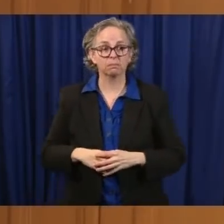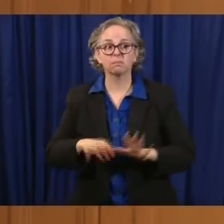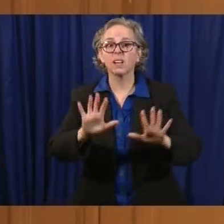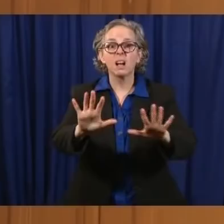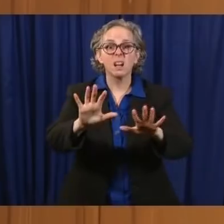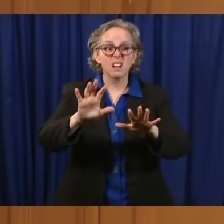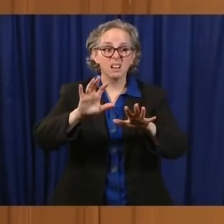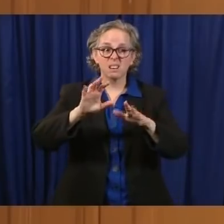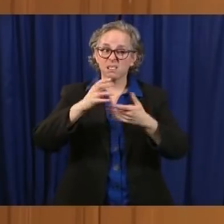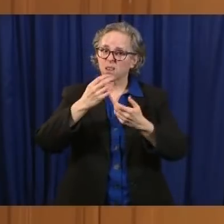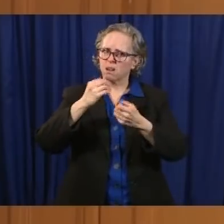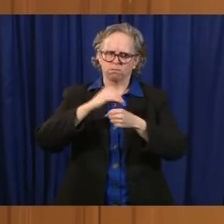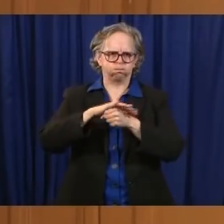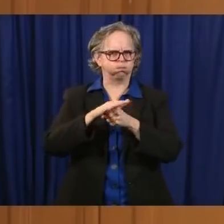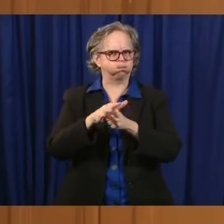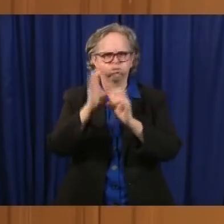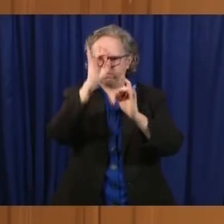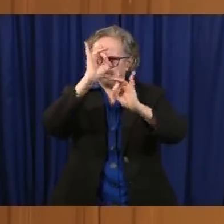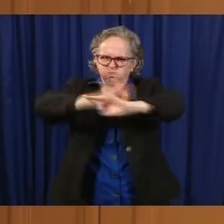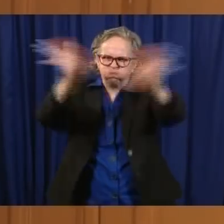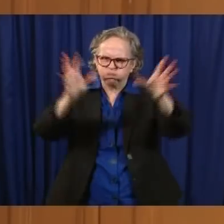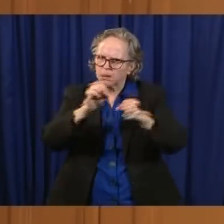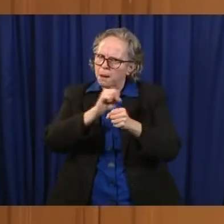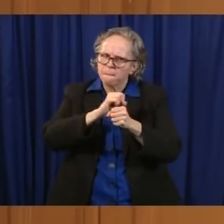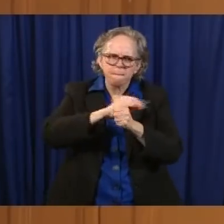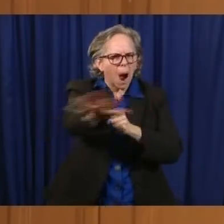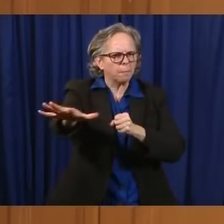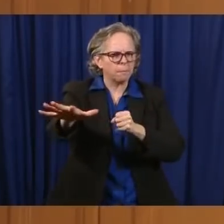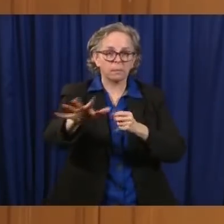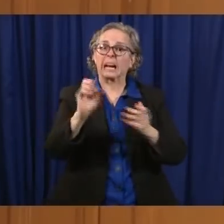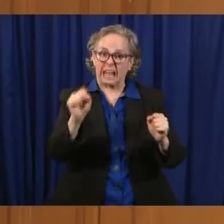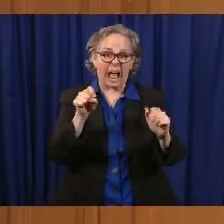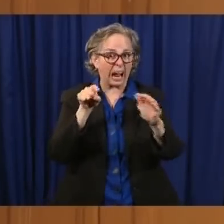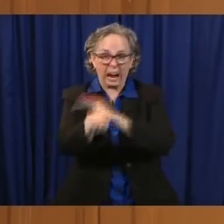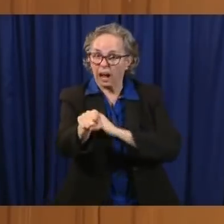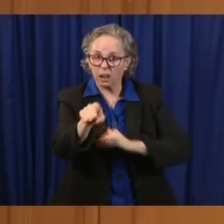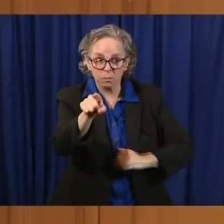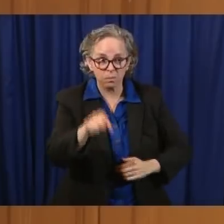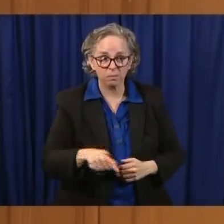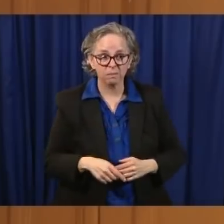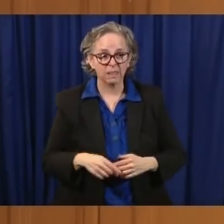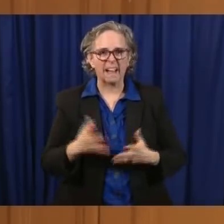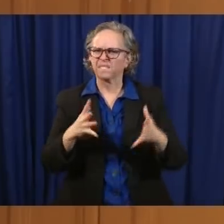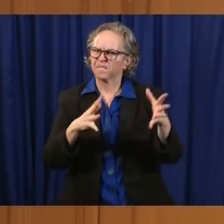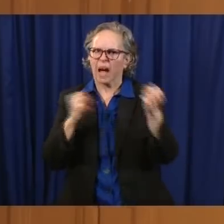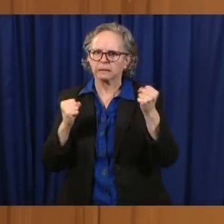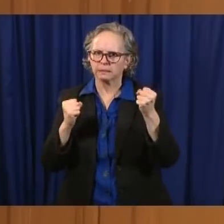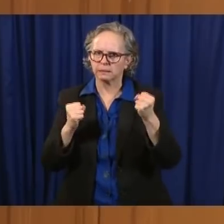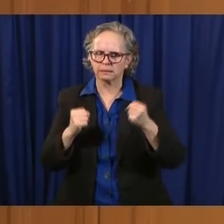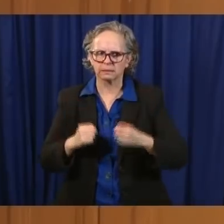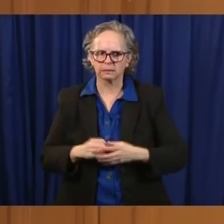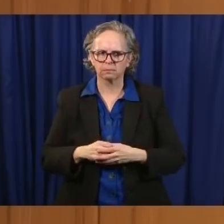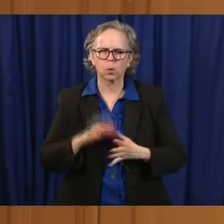LIVE IN CERTAIN COMMUNITIES, AND MORE CLOSE PROXIMITY, WE KNOW THIS VIRUS IS VERY